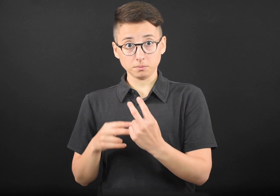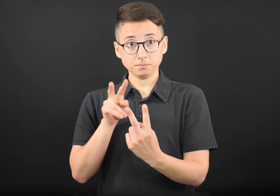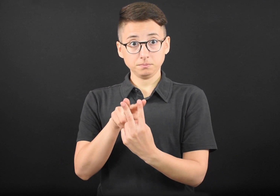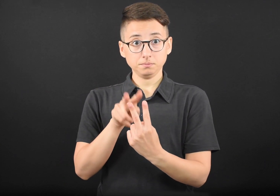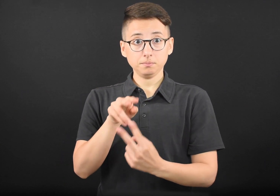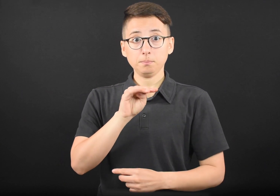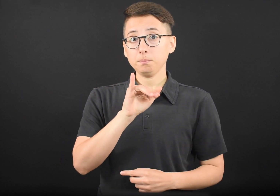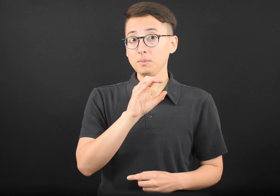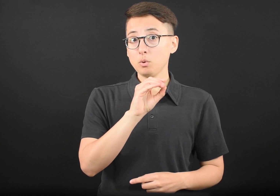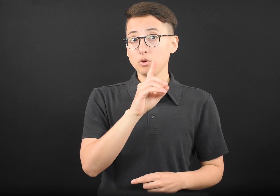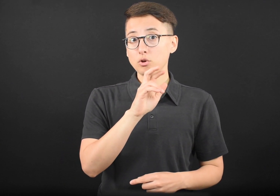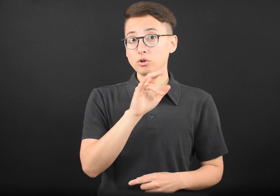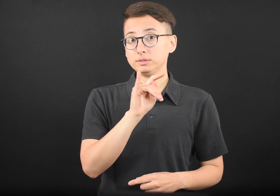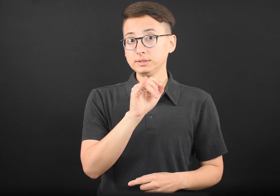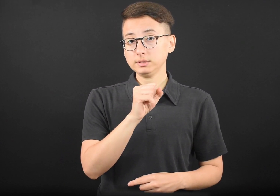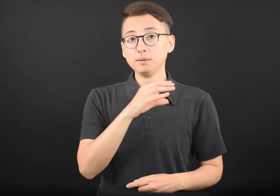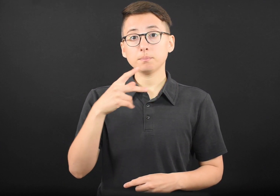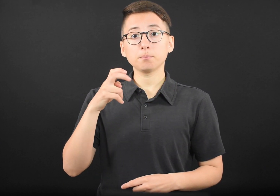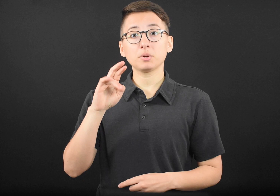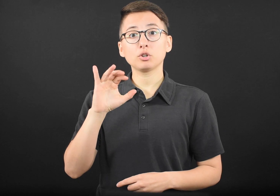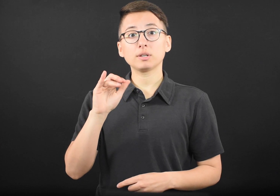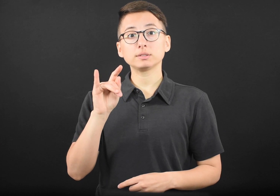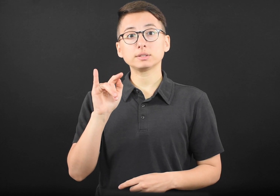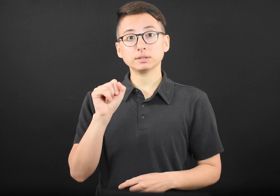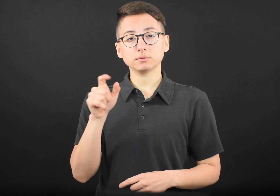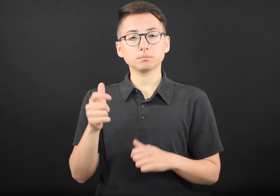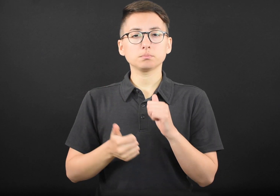Both myocarditis and pericarditis